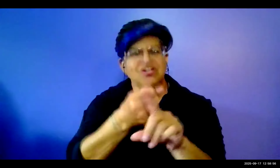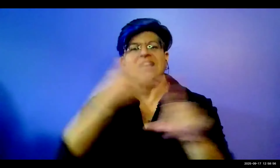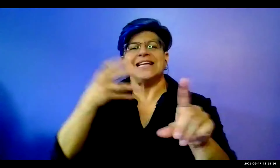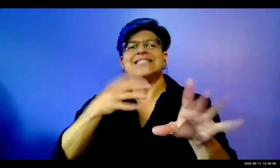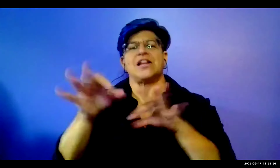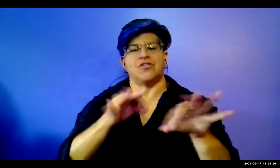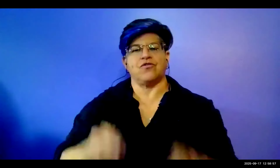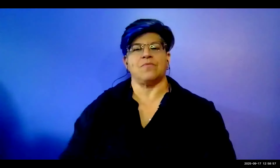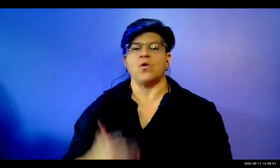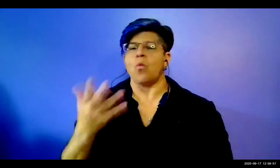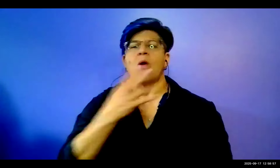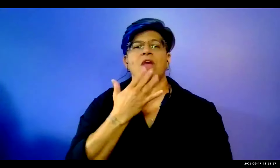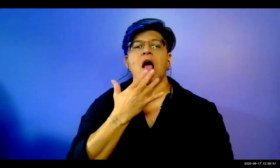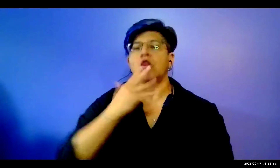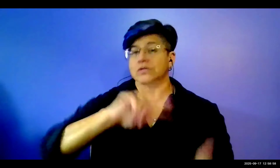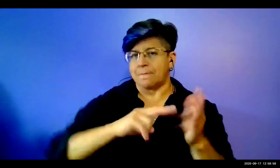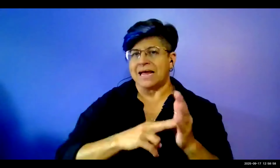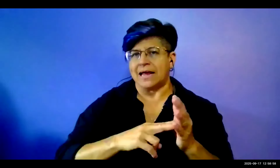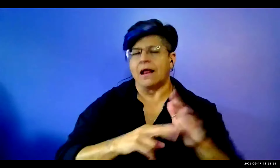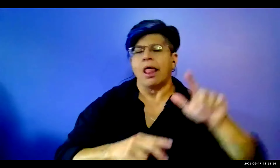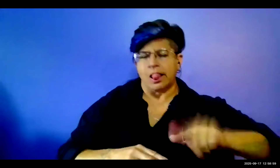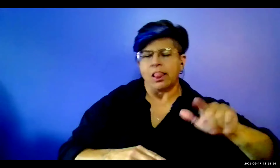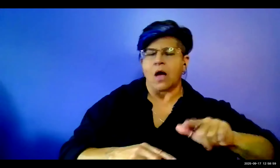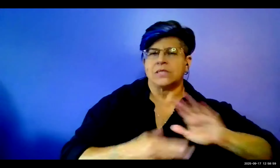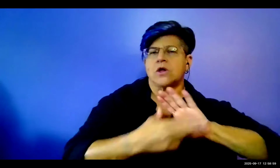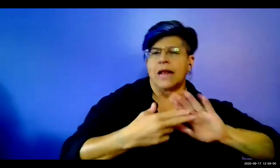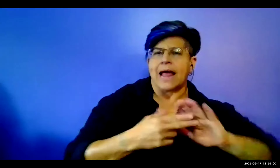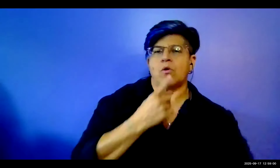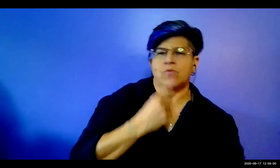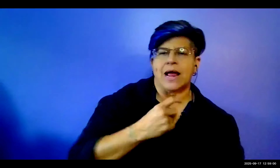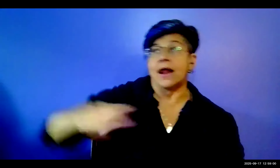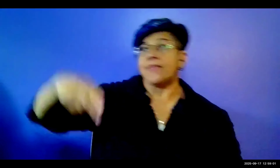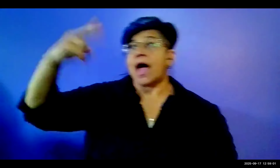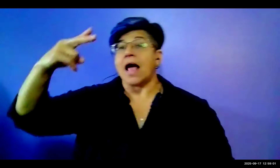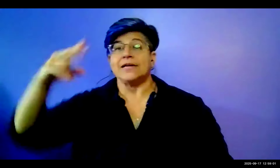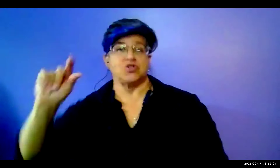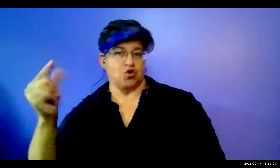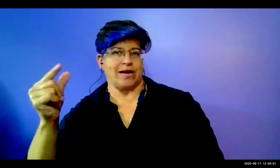That the lowest one are marked in red, and the highest one are marked in green. So, that gives the.